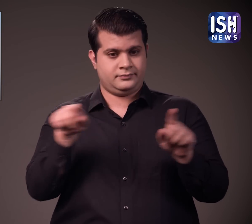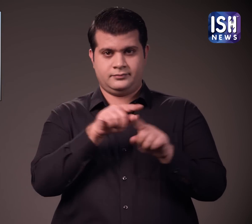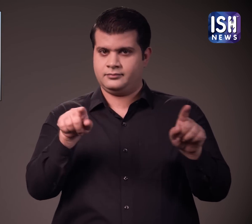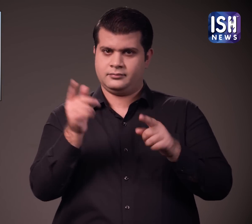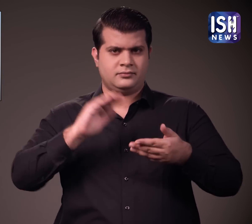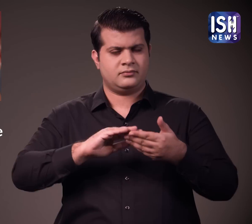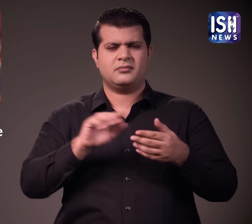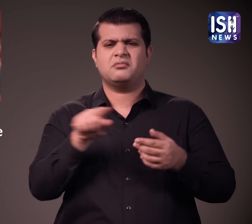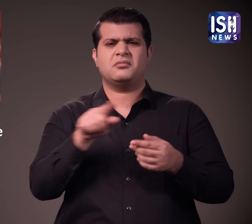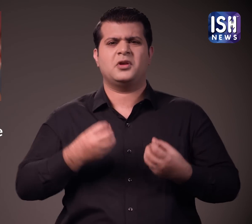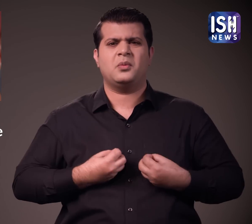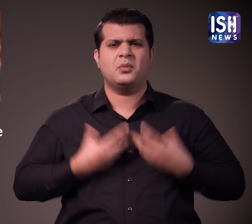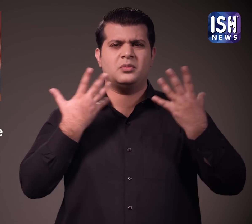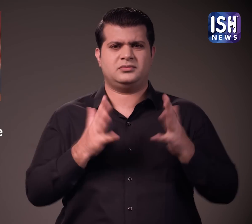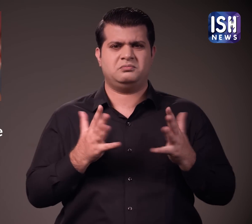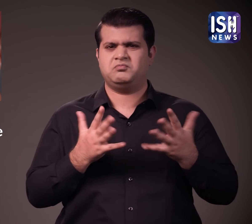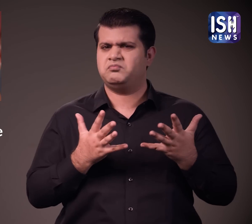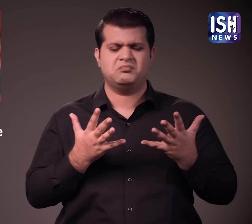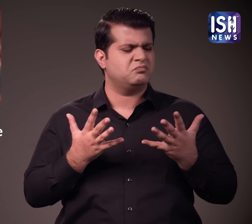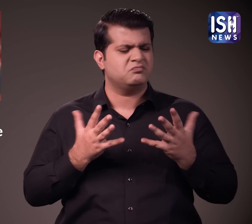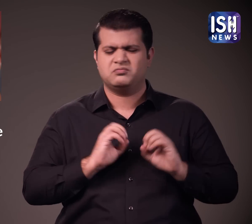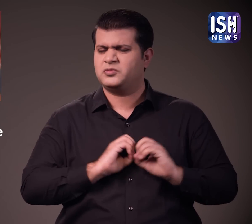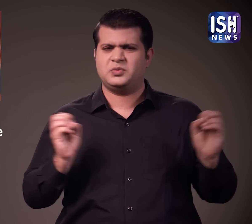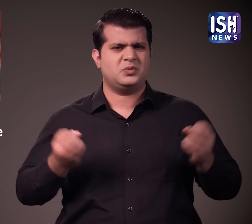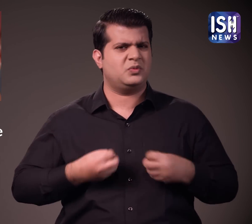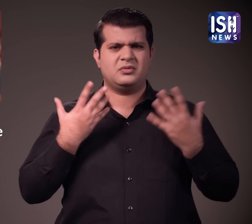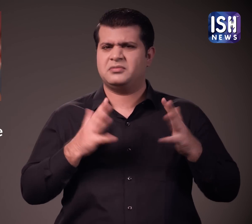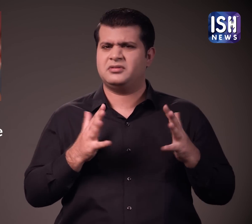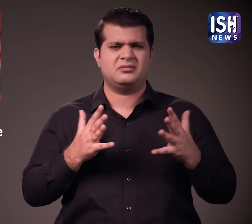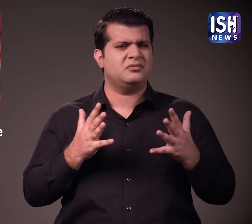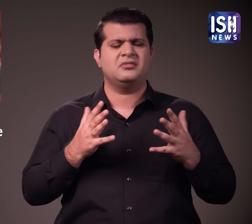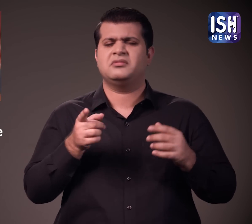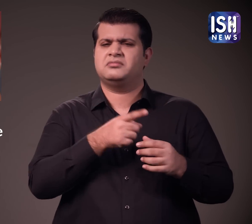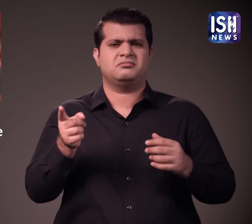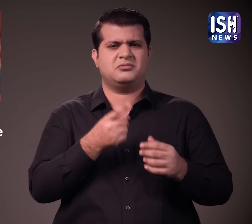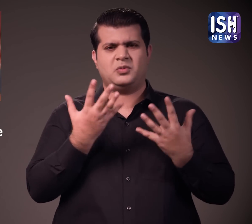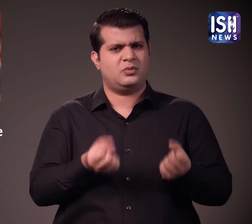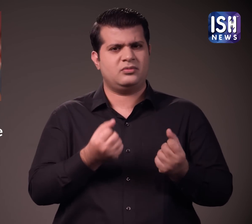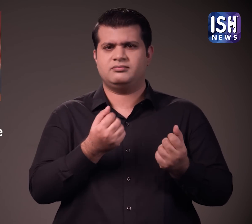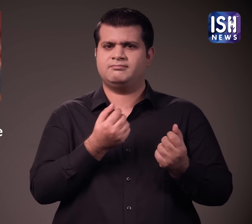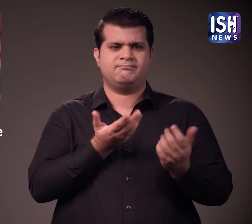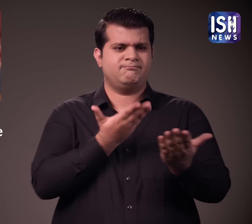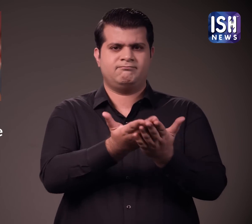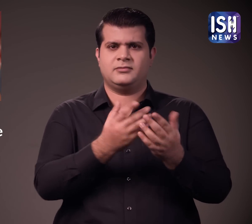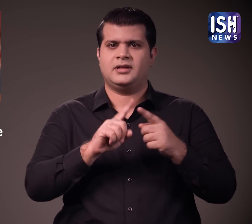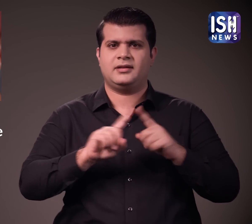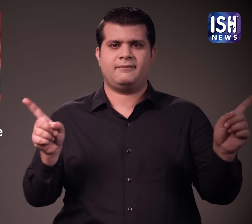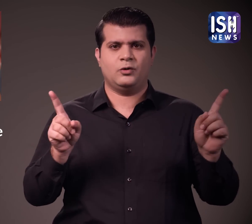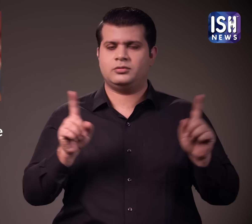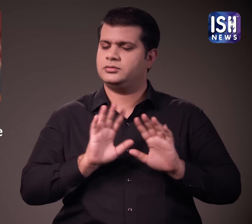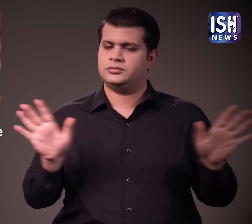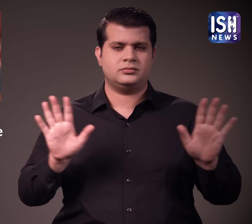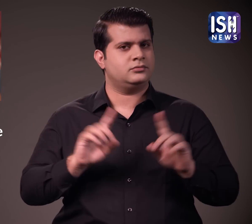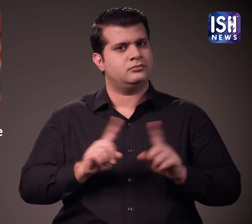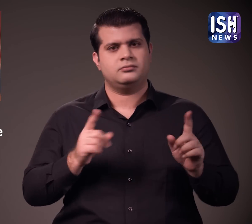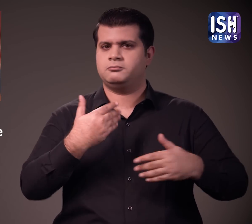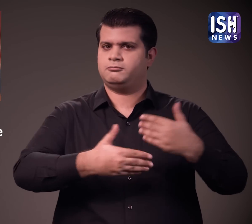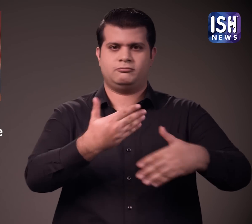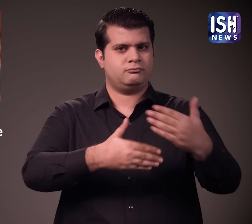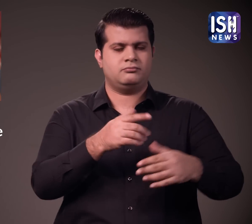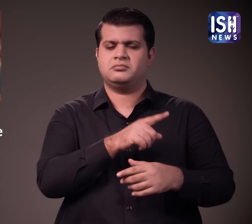They weren't happy together and filed for a divorce.